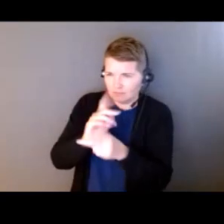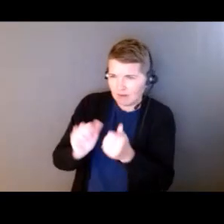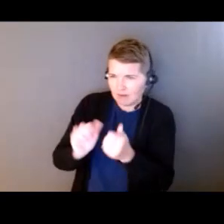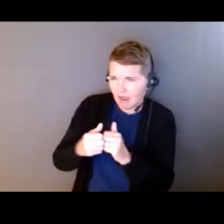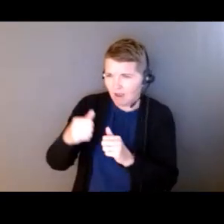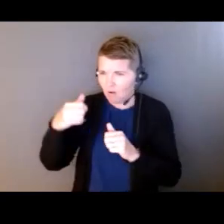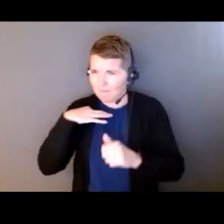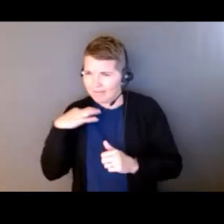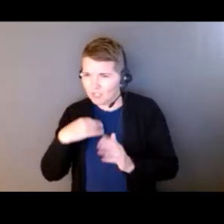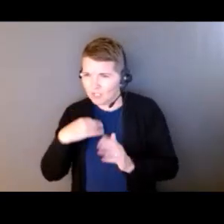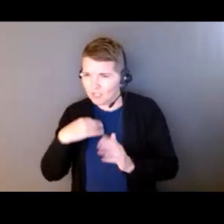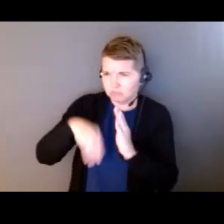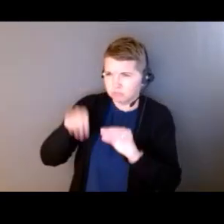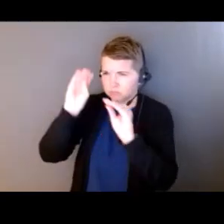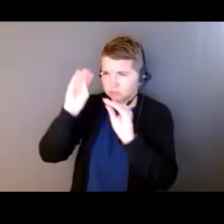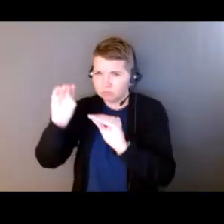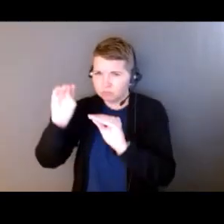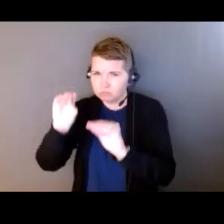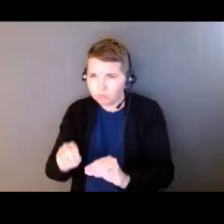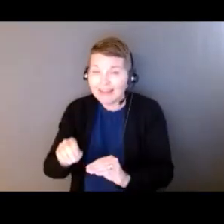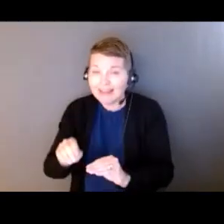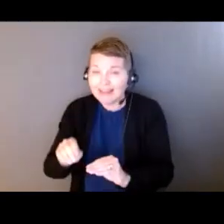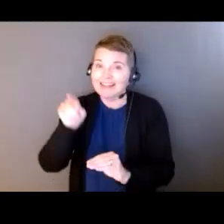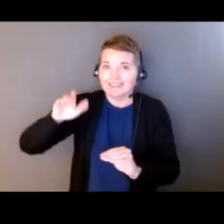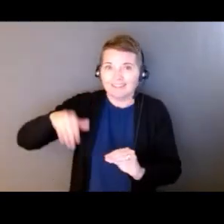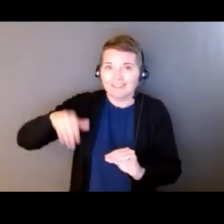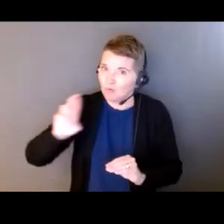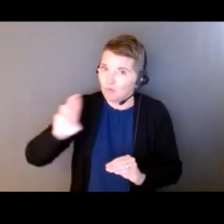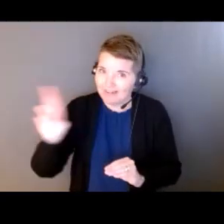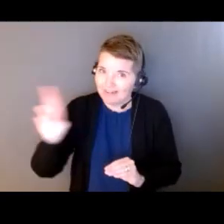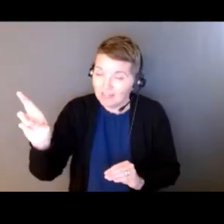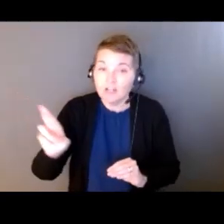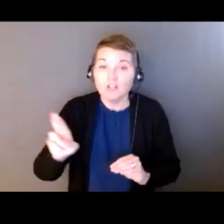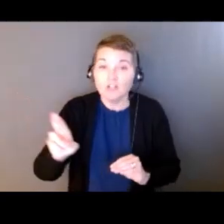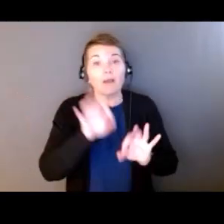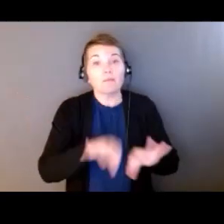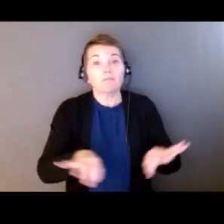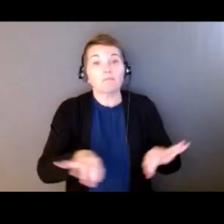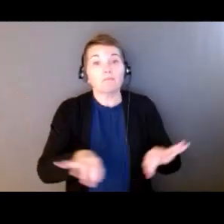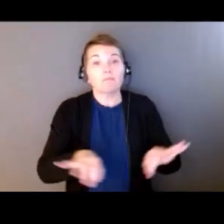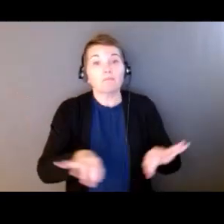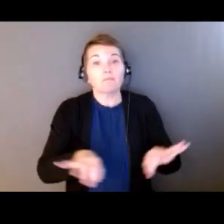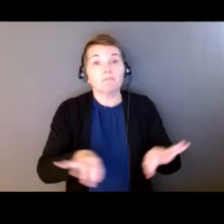We encourage you to sign up to Council's mailing list and consult the various